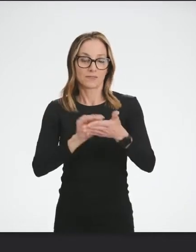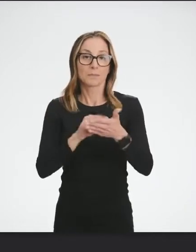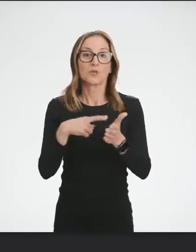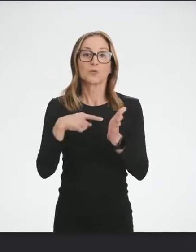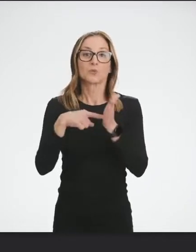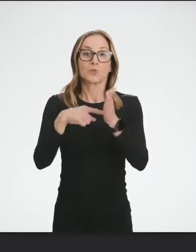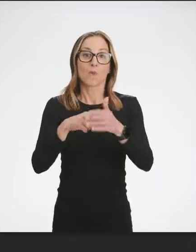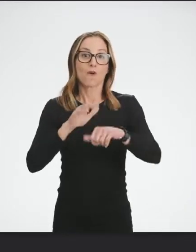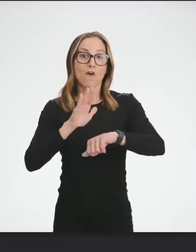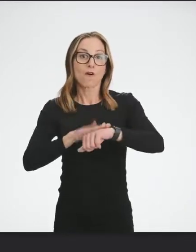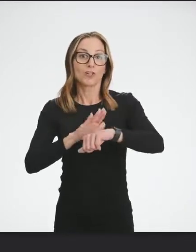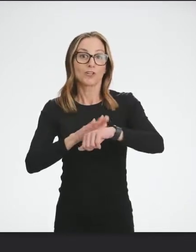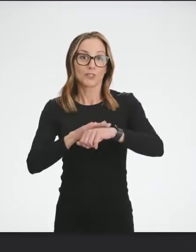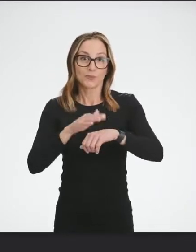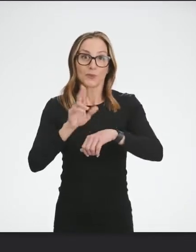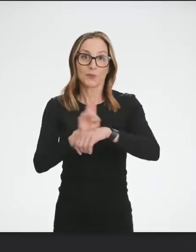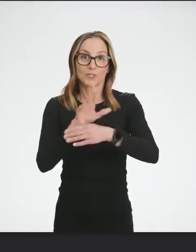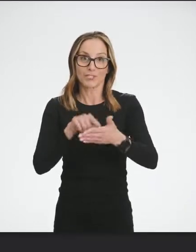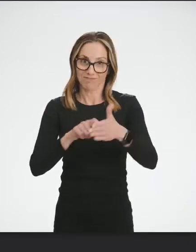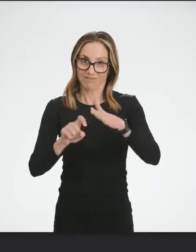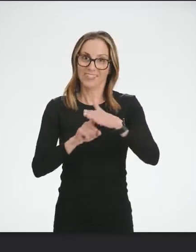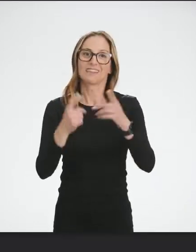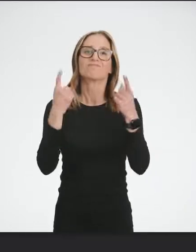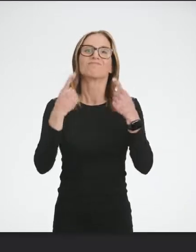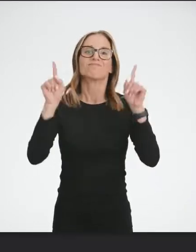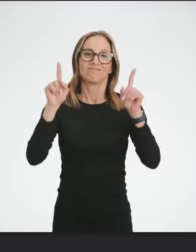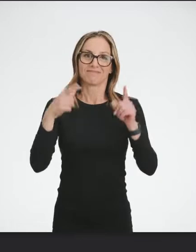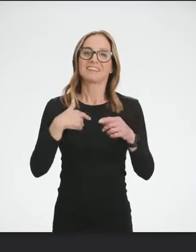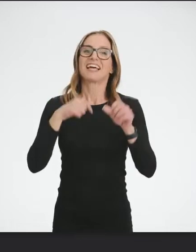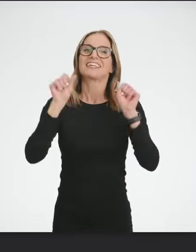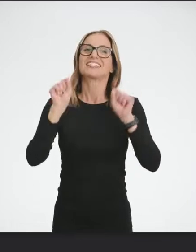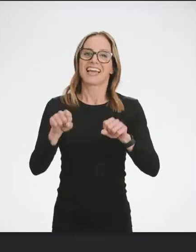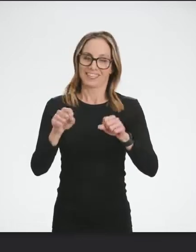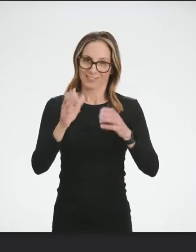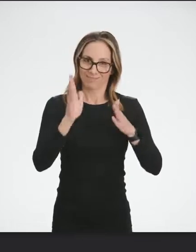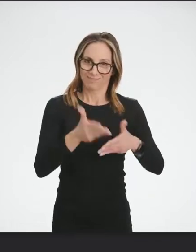and on tap, show an alert to the user that the scan was a success so that I can go ahead and get the donut order started.